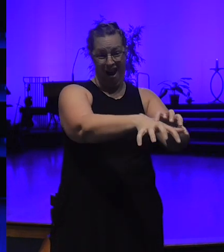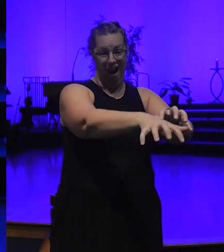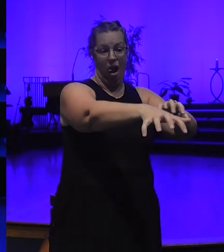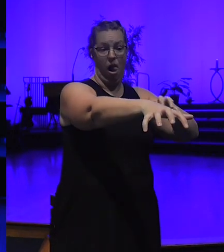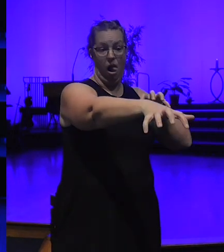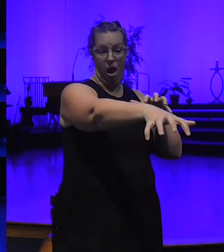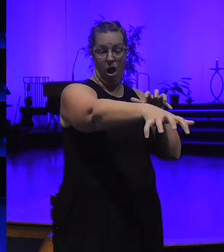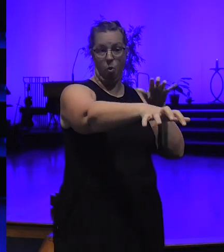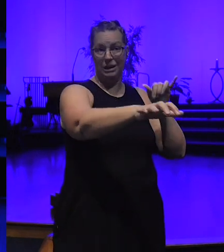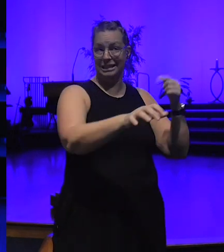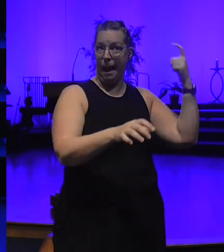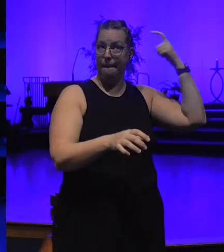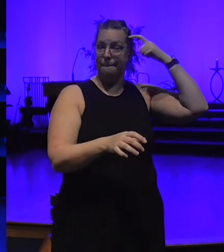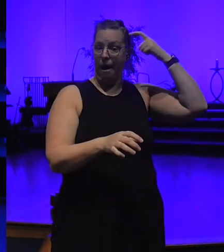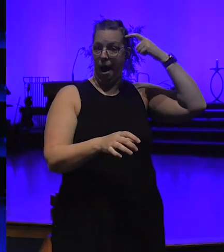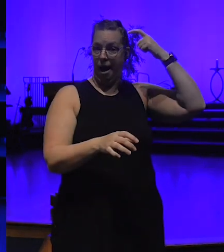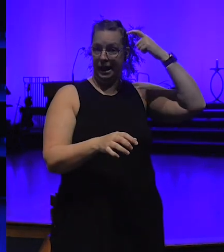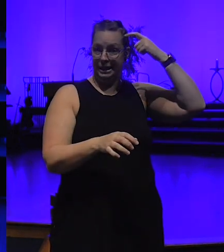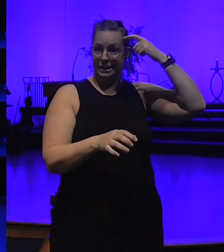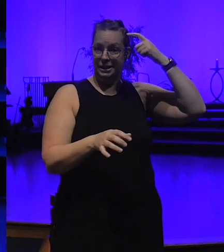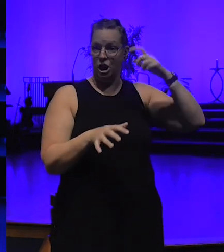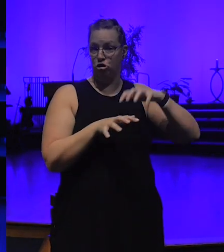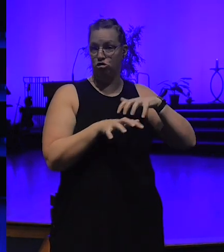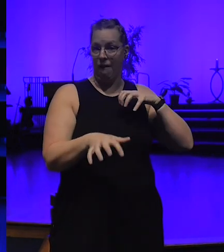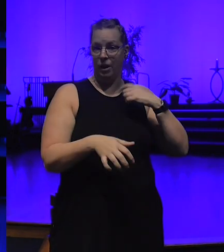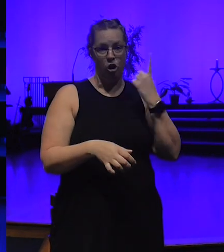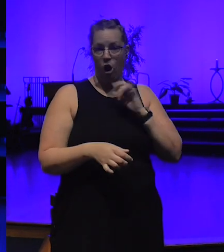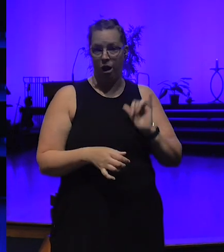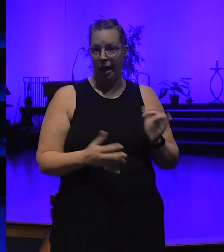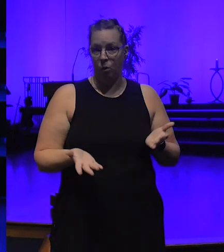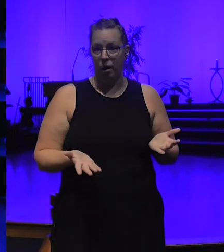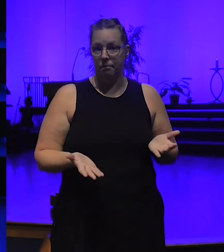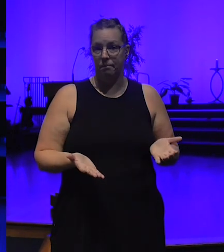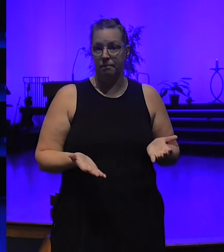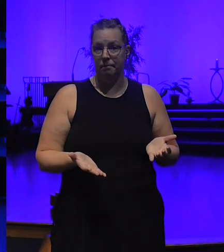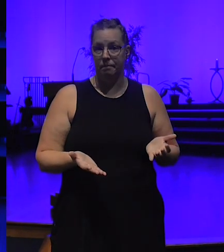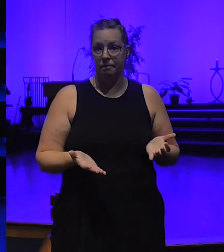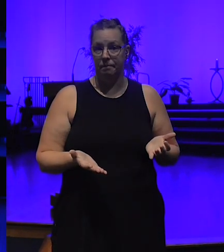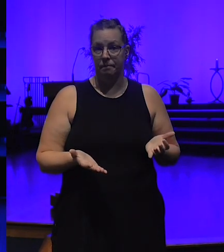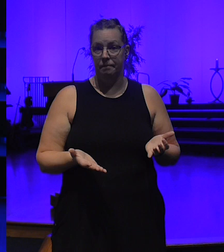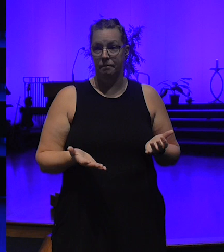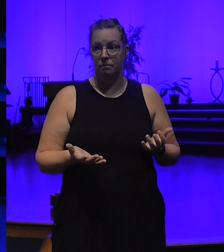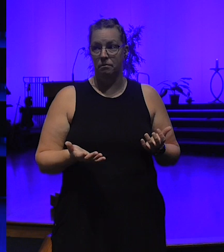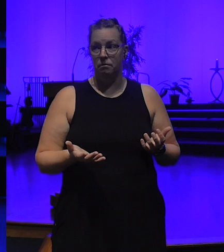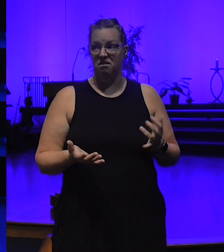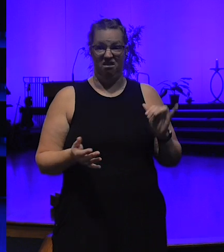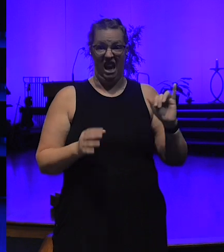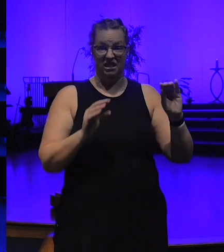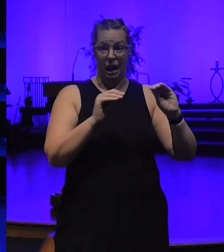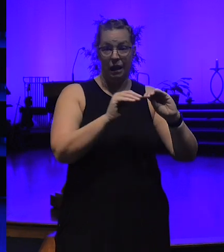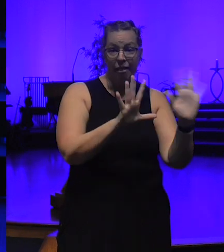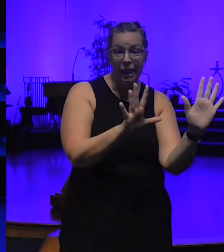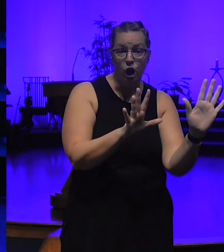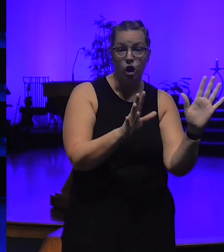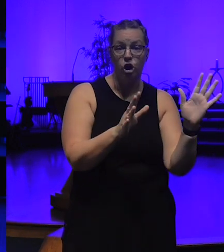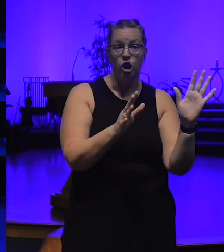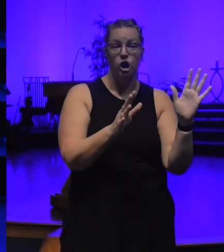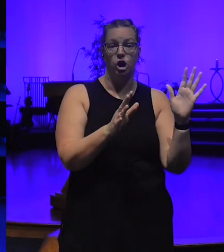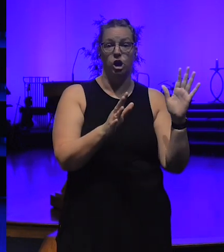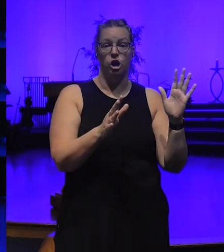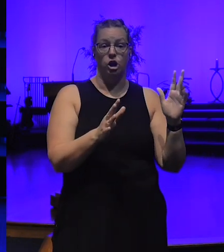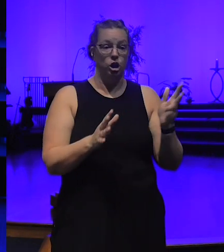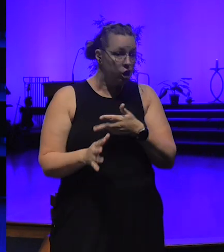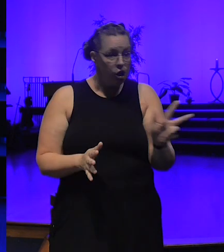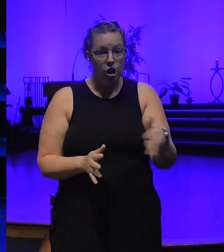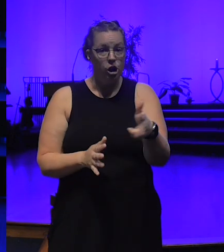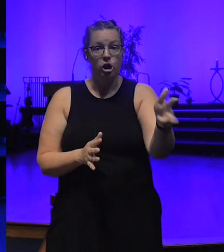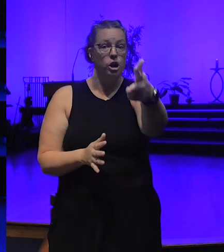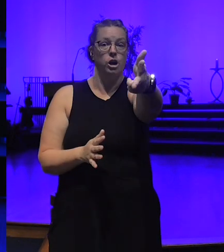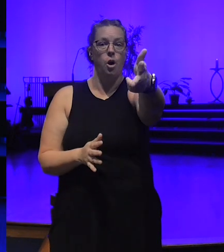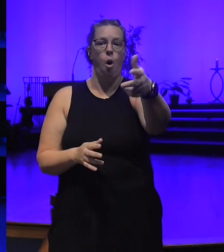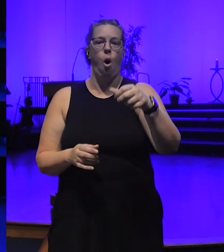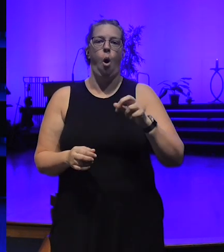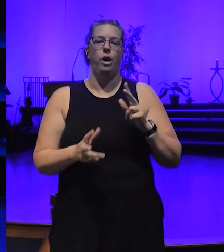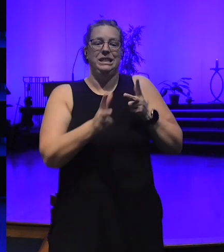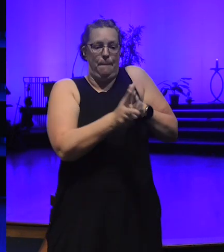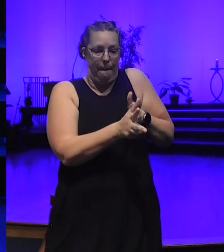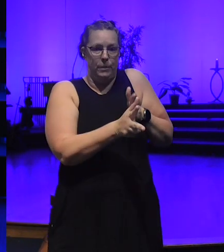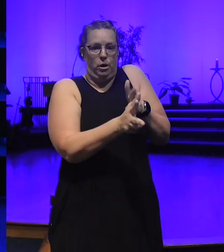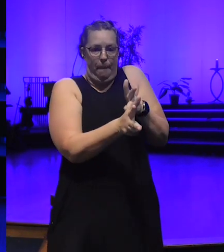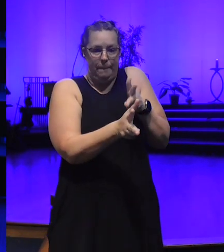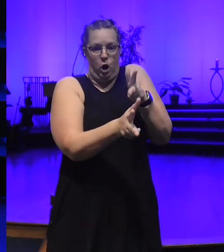of your mind look like is it pretty clear or is it bumper to bumper ER and you're running out of gas